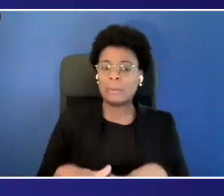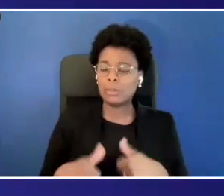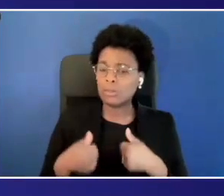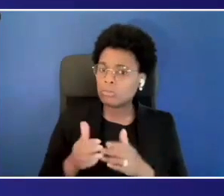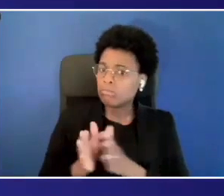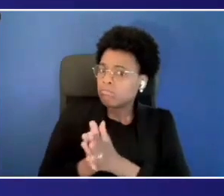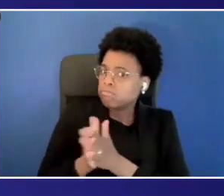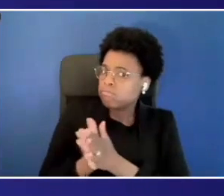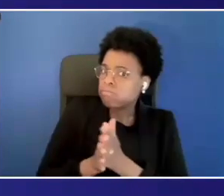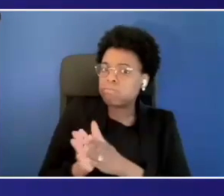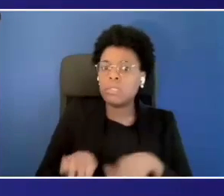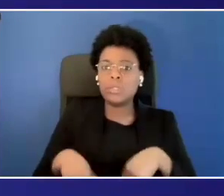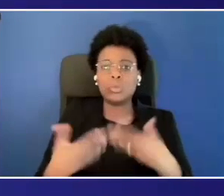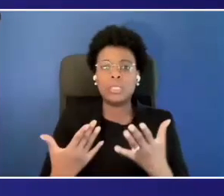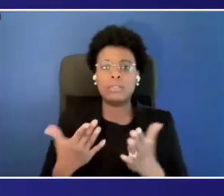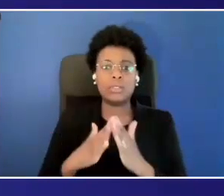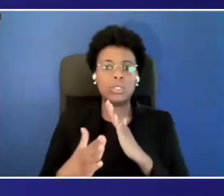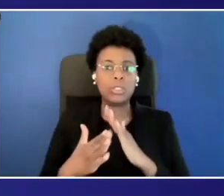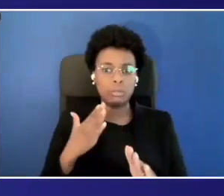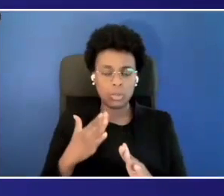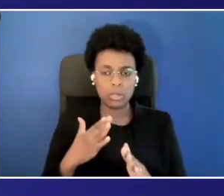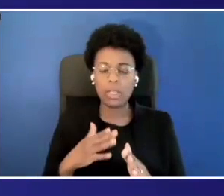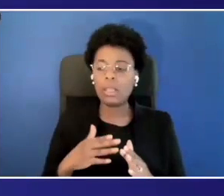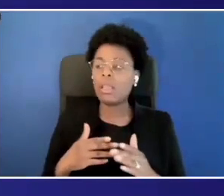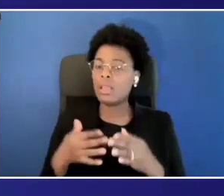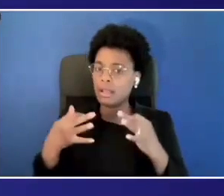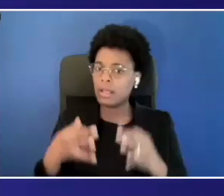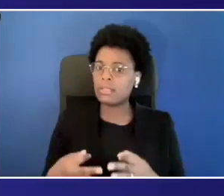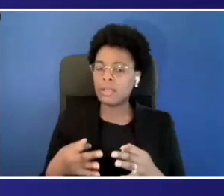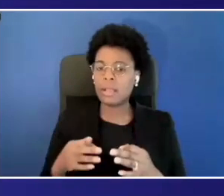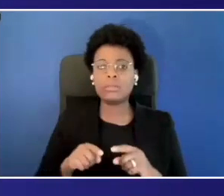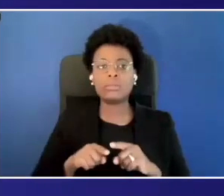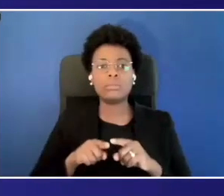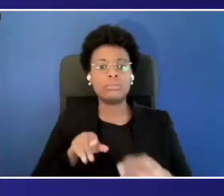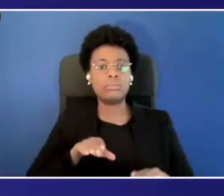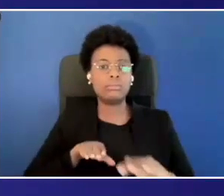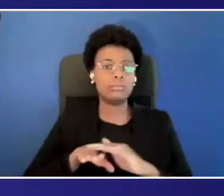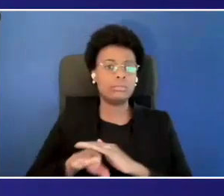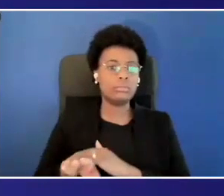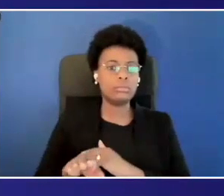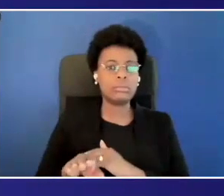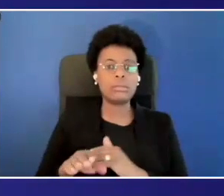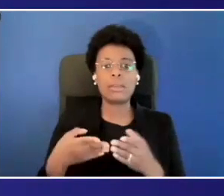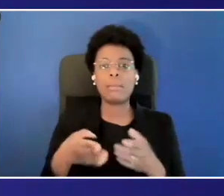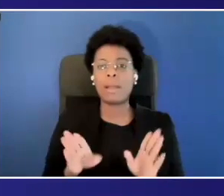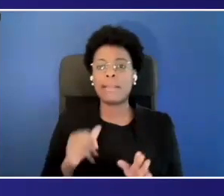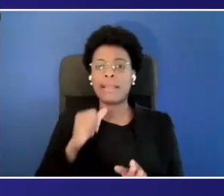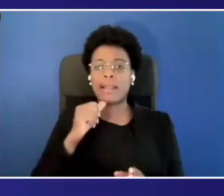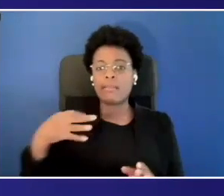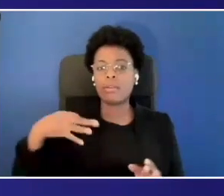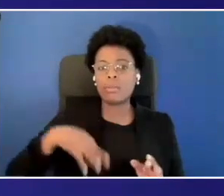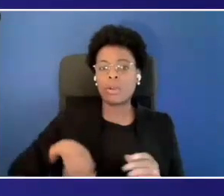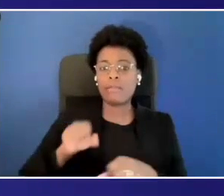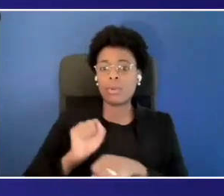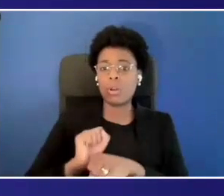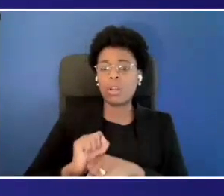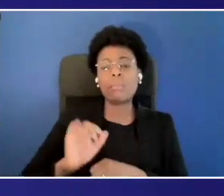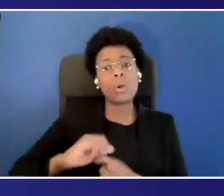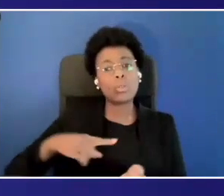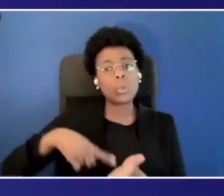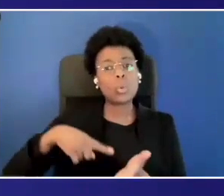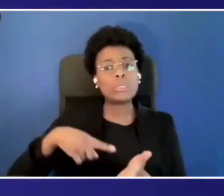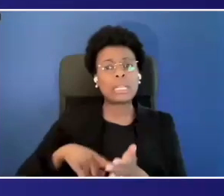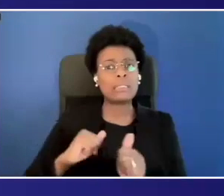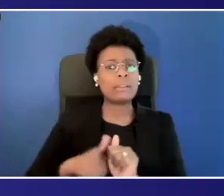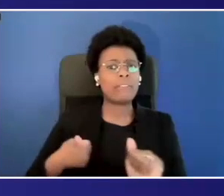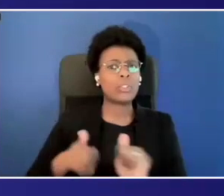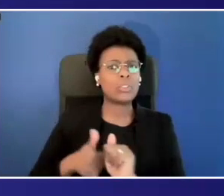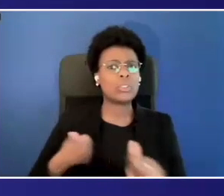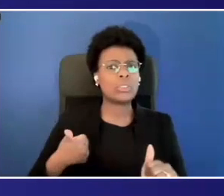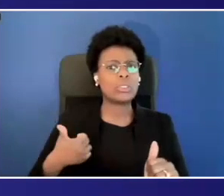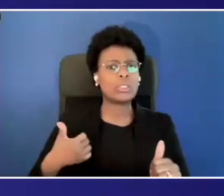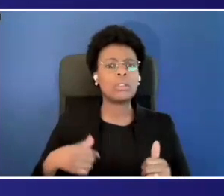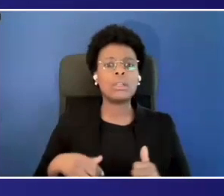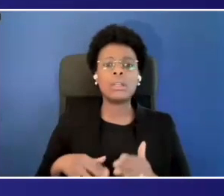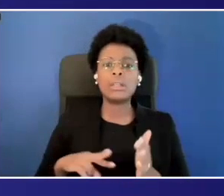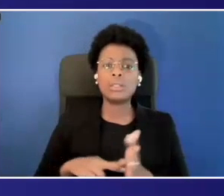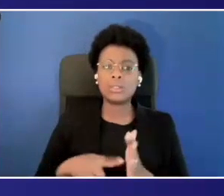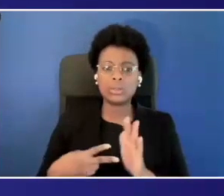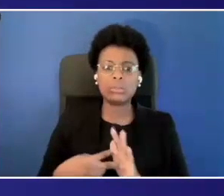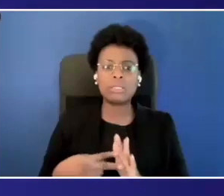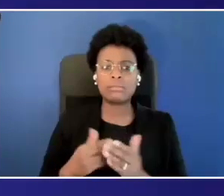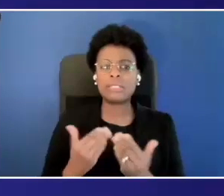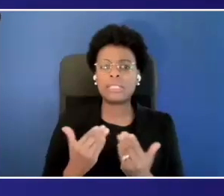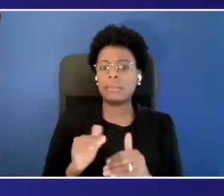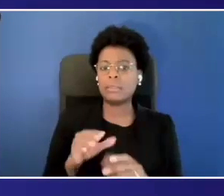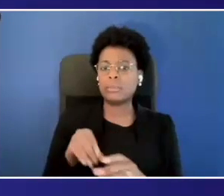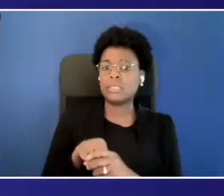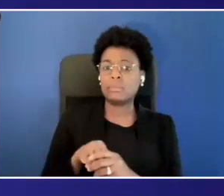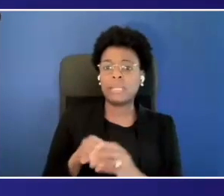And thus often gravitate towards public and not profit, sector work. And they also tend to be diverse, limiting their participation in higher education despite these programs and HSIs generally affordable price points.